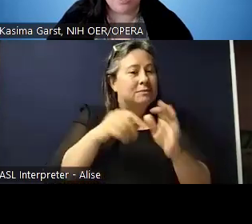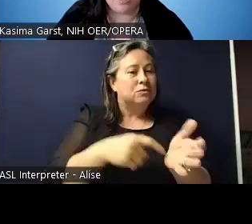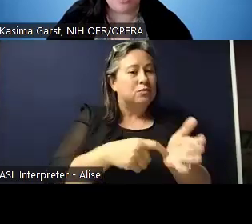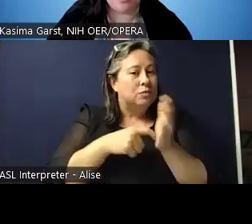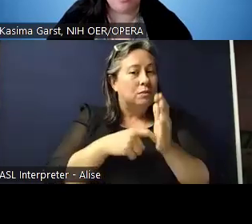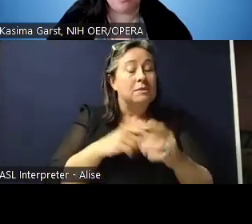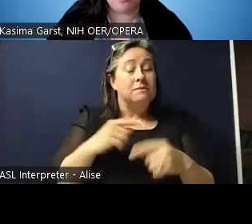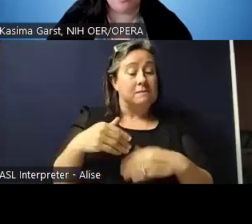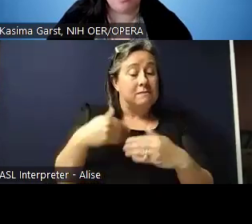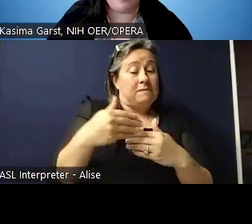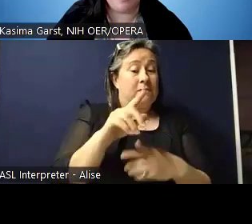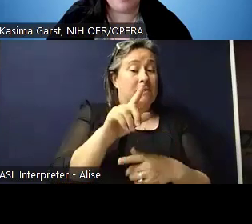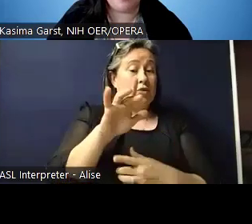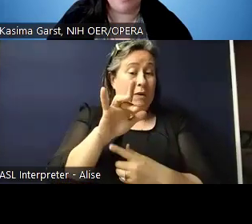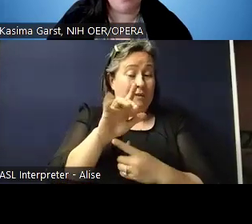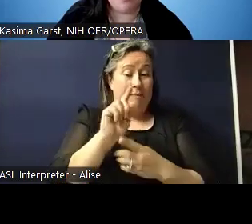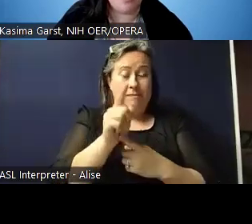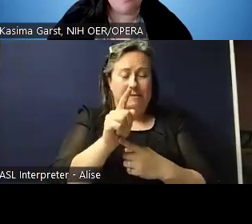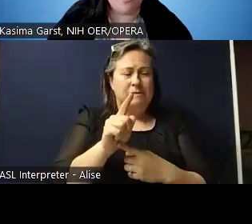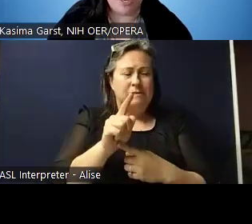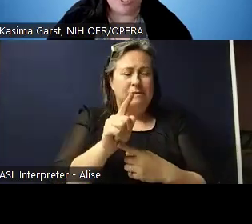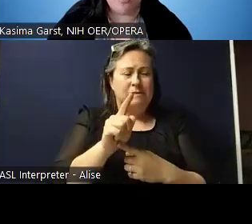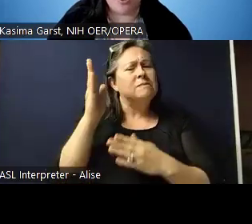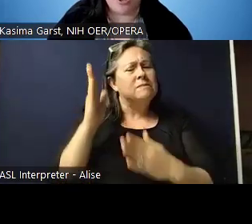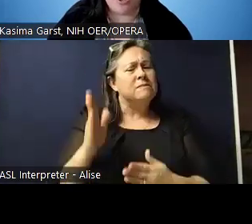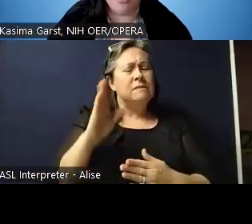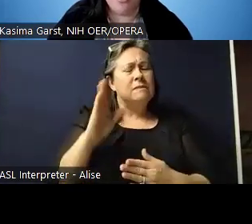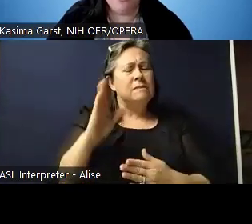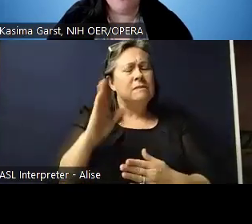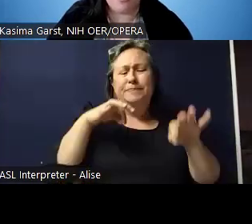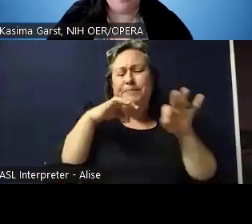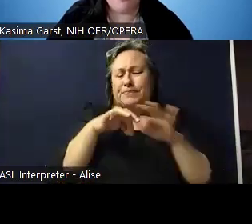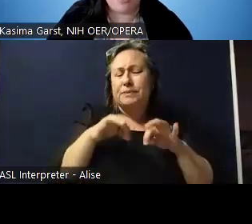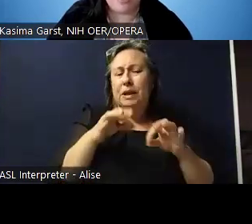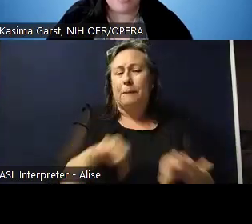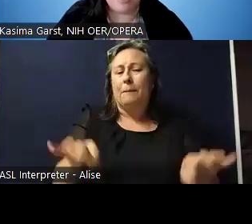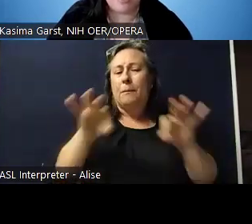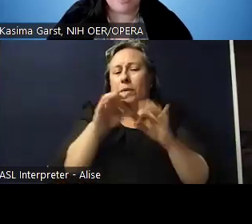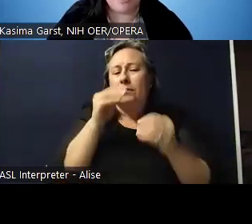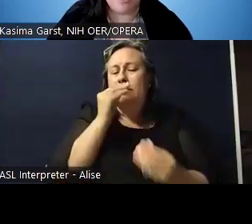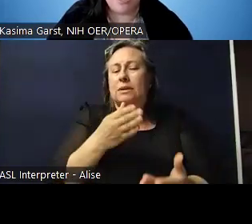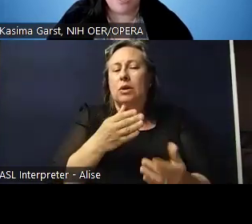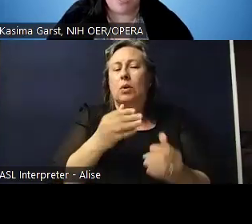our presenters will be highlighting some important information for you followed by case studies